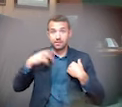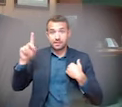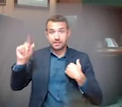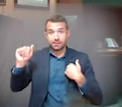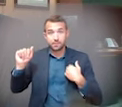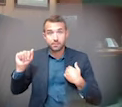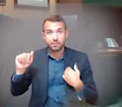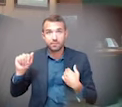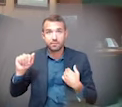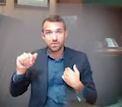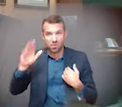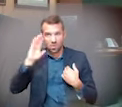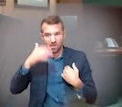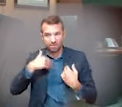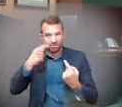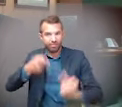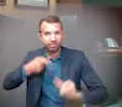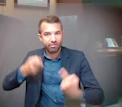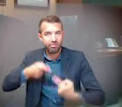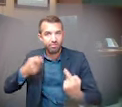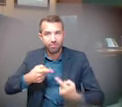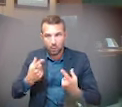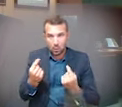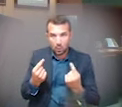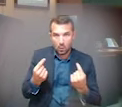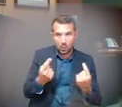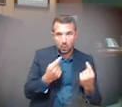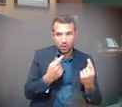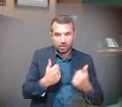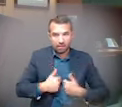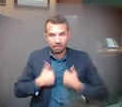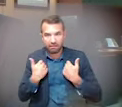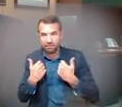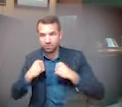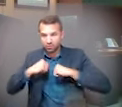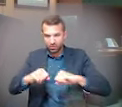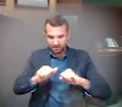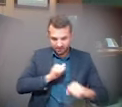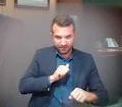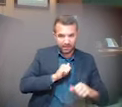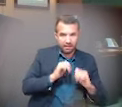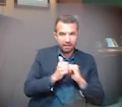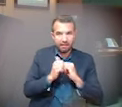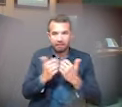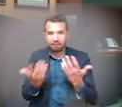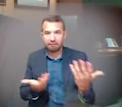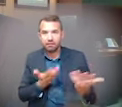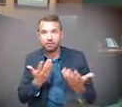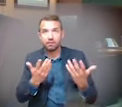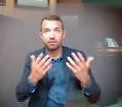In my work at the Smithsonian, I'm thinking about how our reopening strategies and then